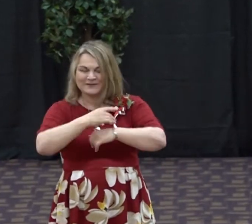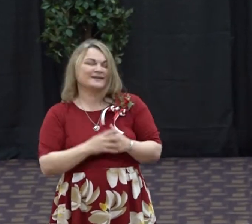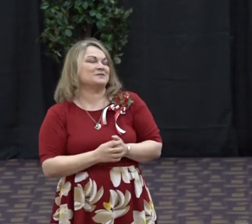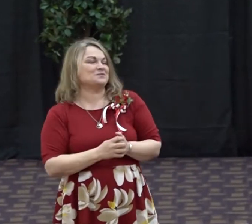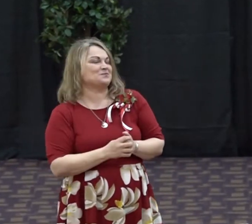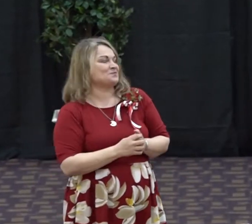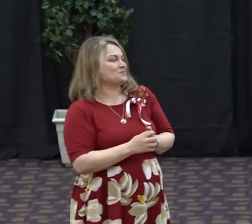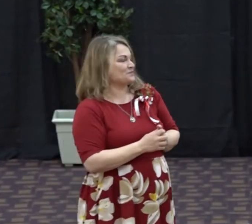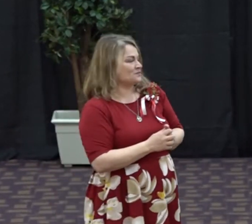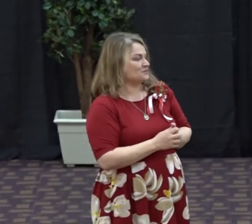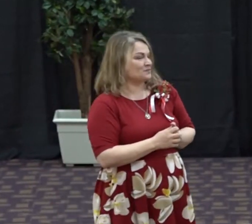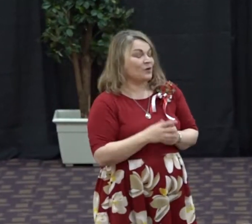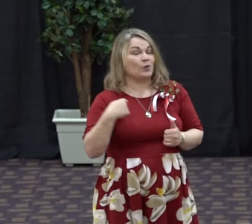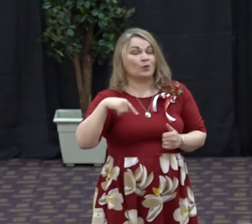I'm happy to see everybody here today!